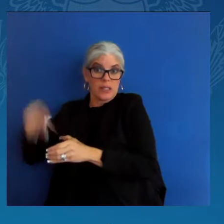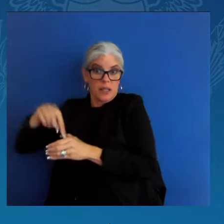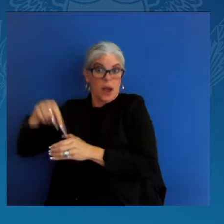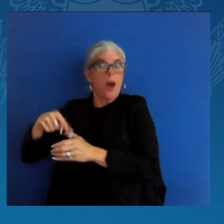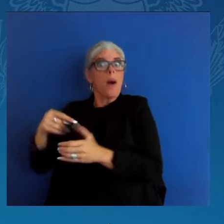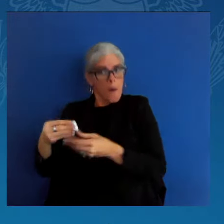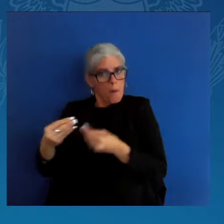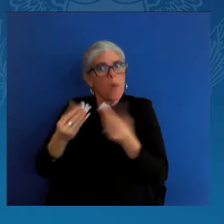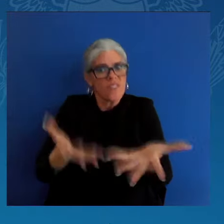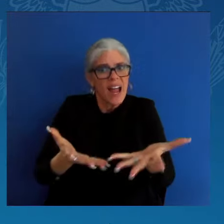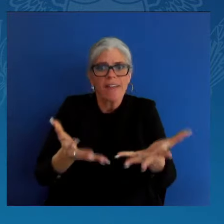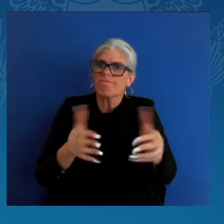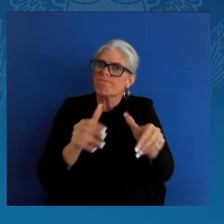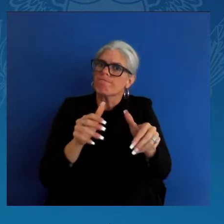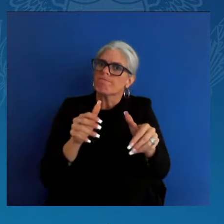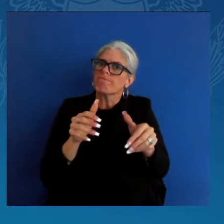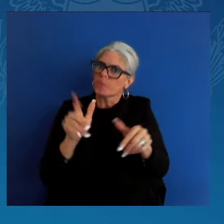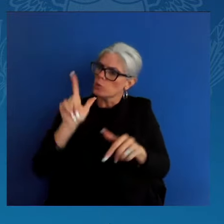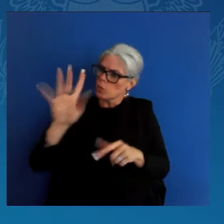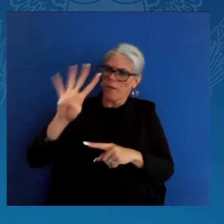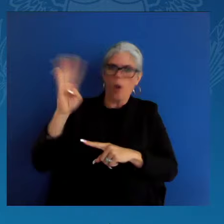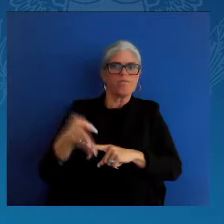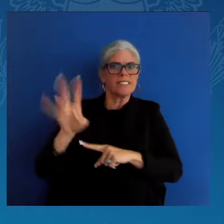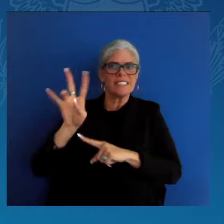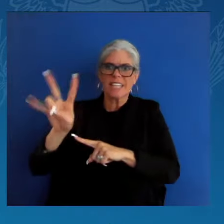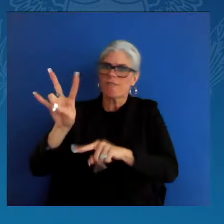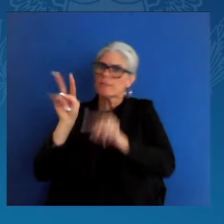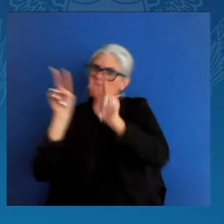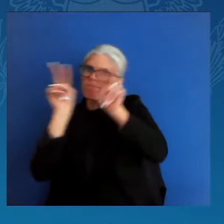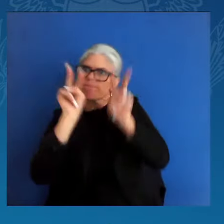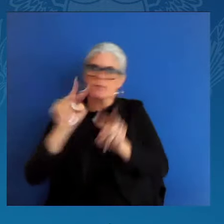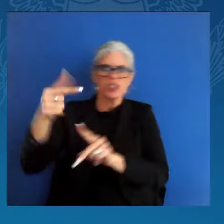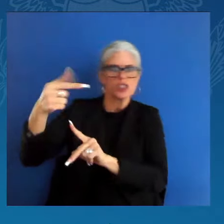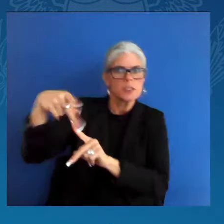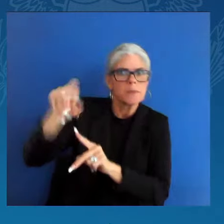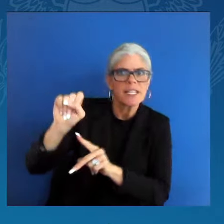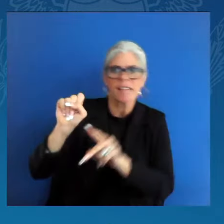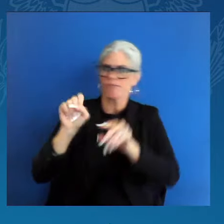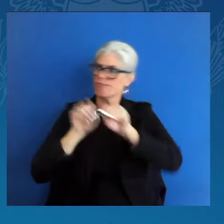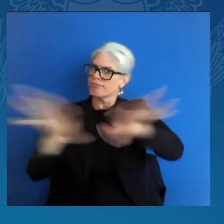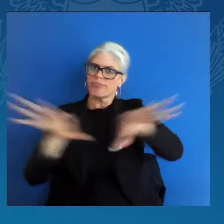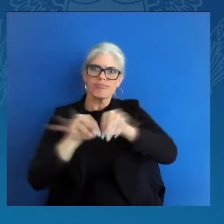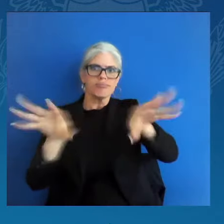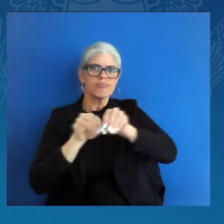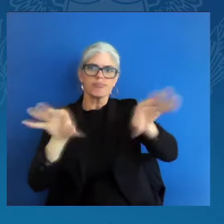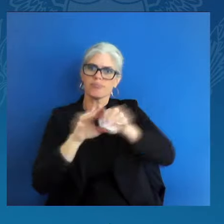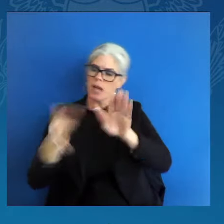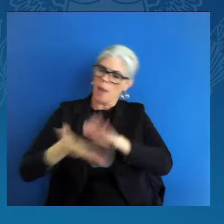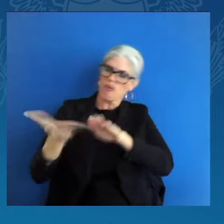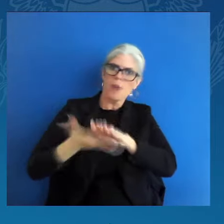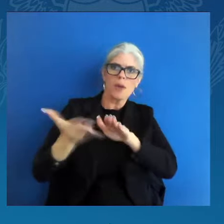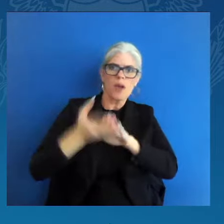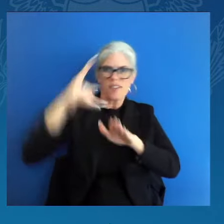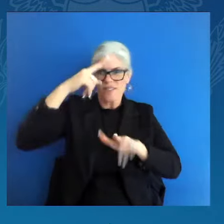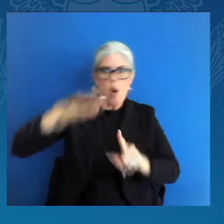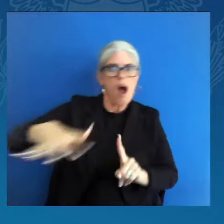ensure the services that we rely on in all walks of our lives, and they are ready when we most need them.